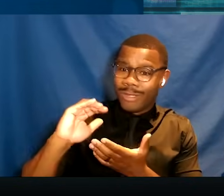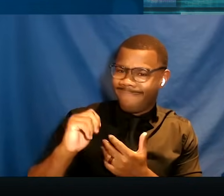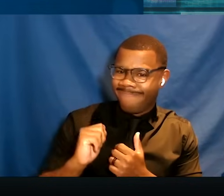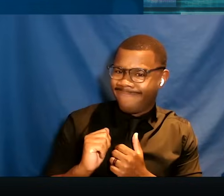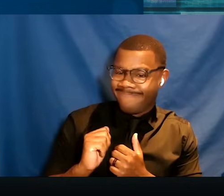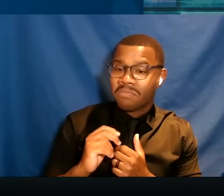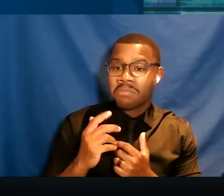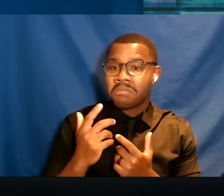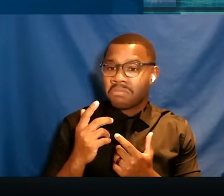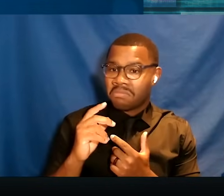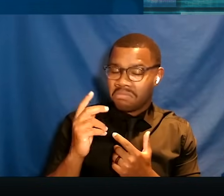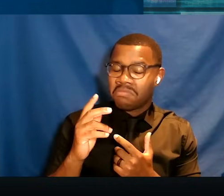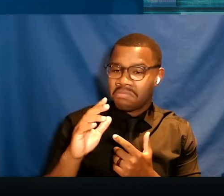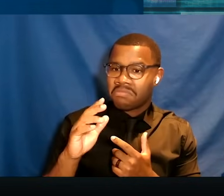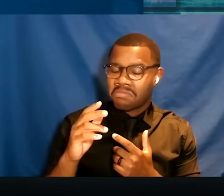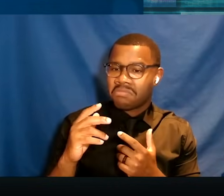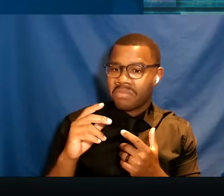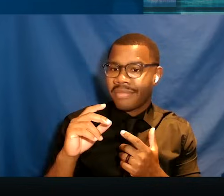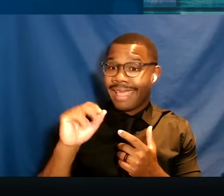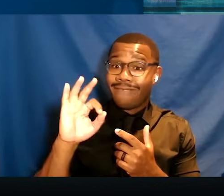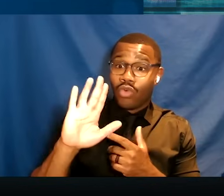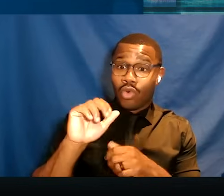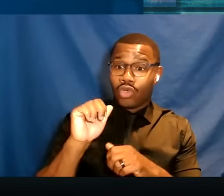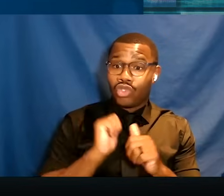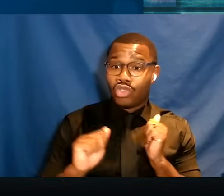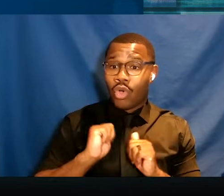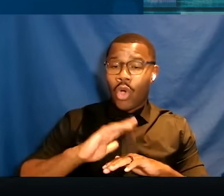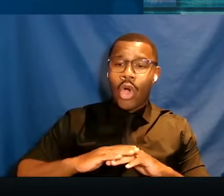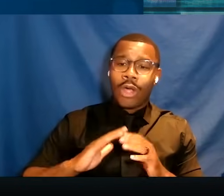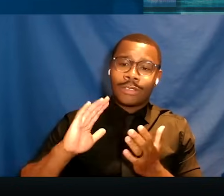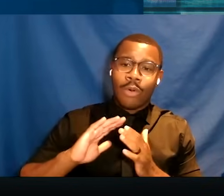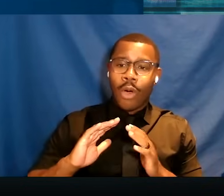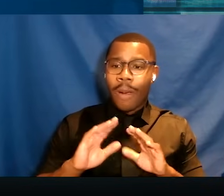has been substantially reduced. The 20% and 40% tiers are gone.